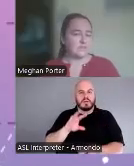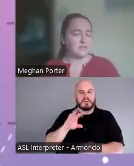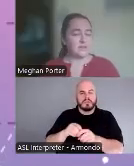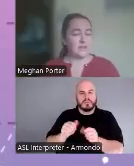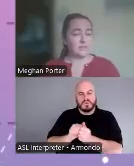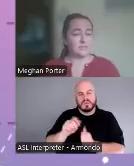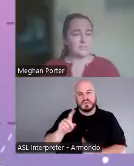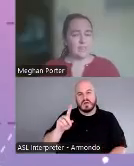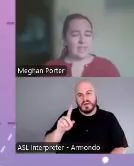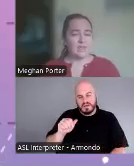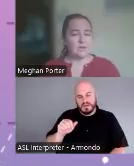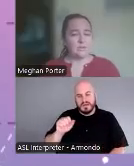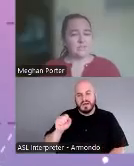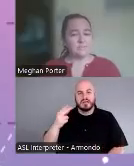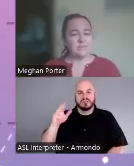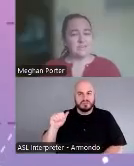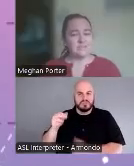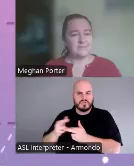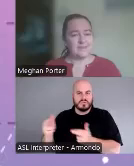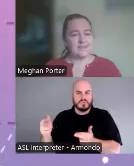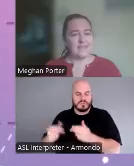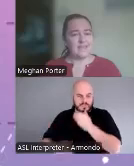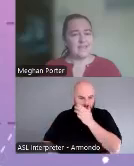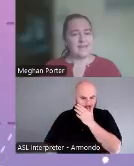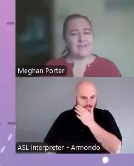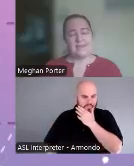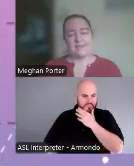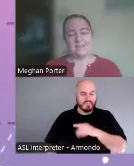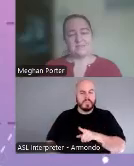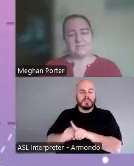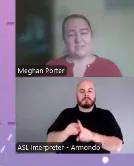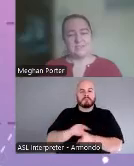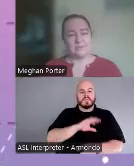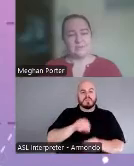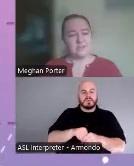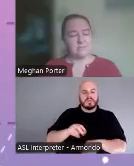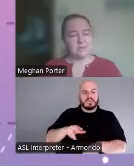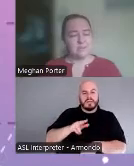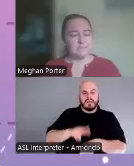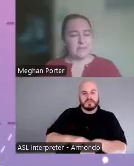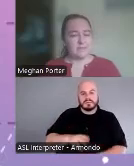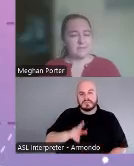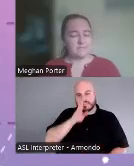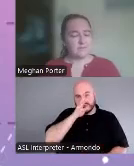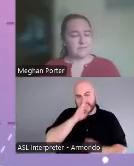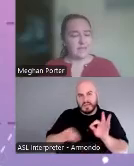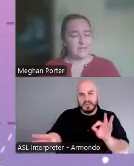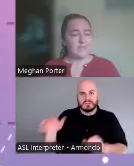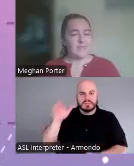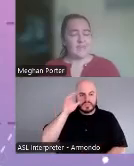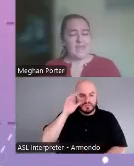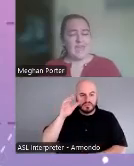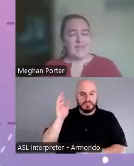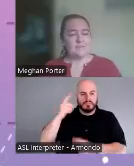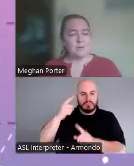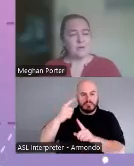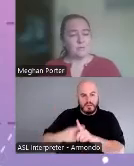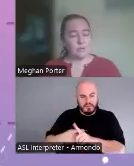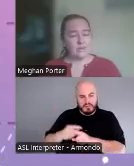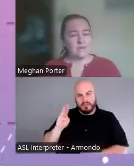clearinghouse. We also participated in National Speech Language Hearing Month in May for the first time, and part 1